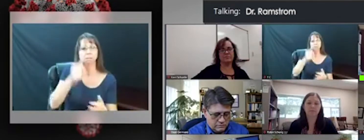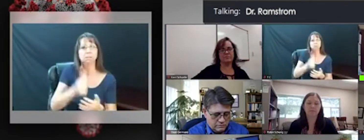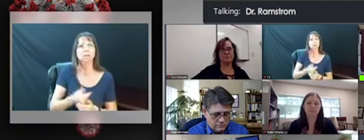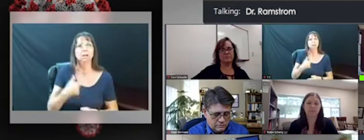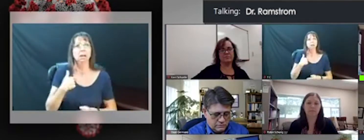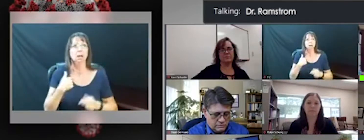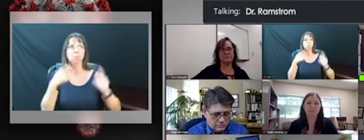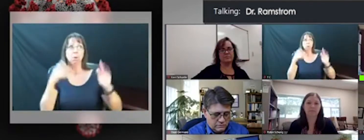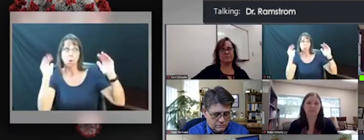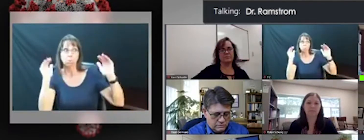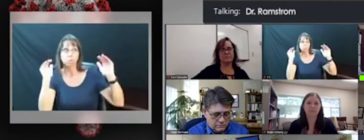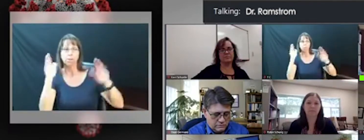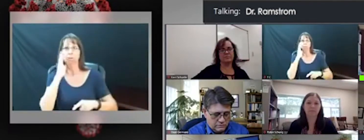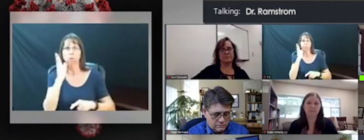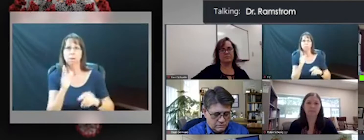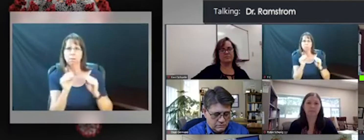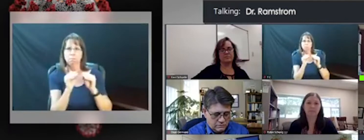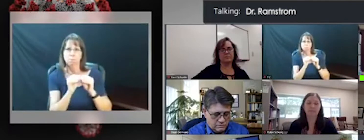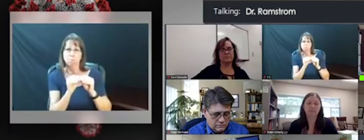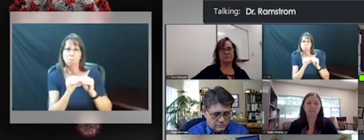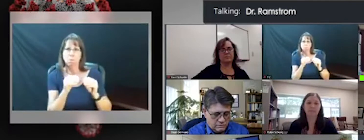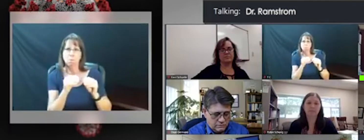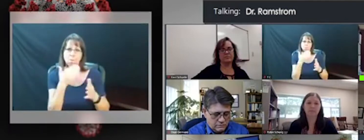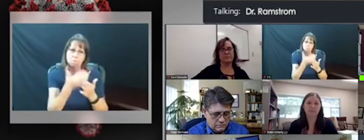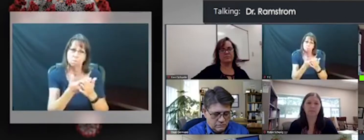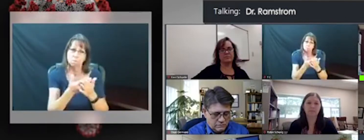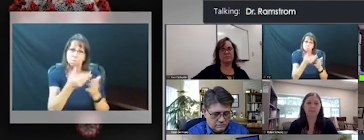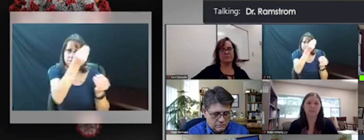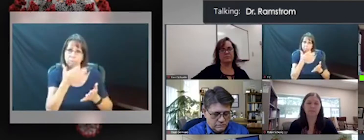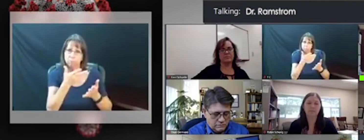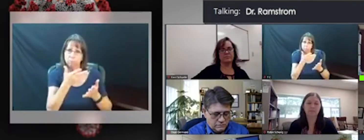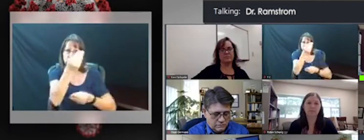and be in it together against this virus, because that's what our enemy is. It’s the